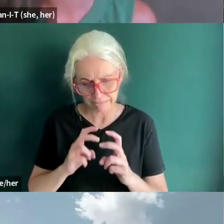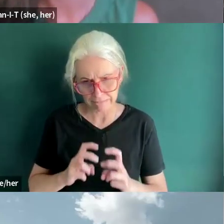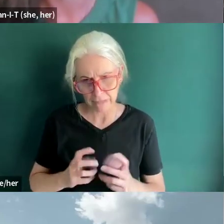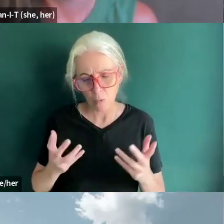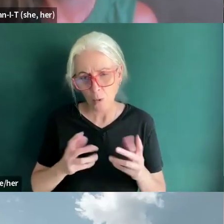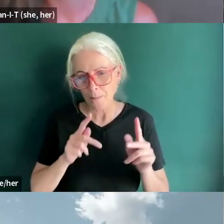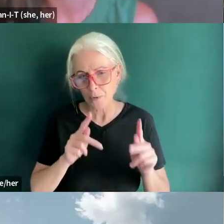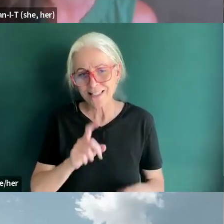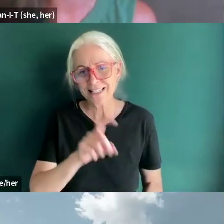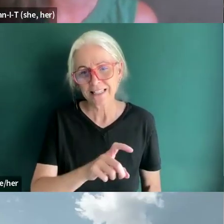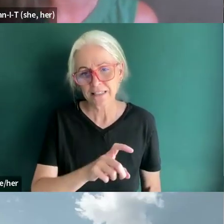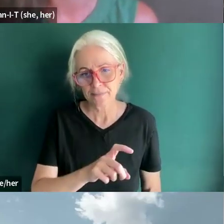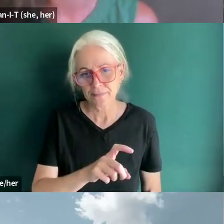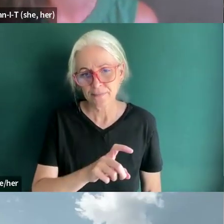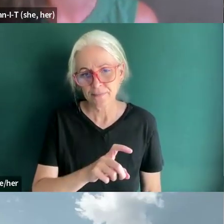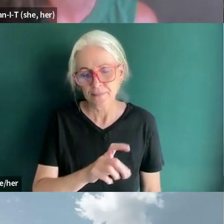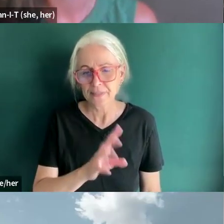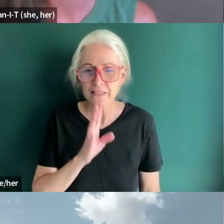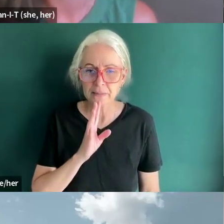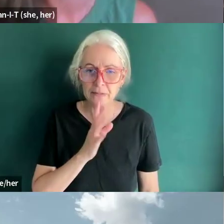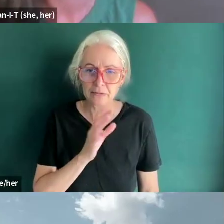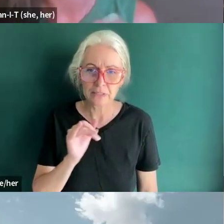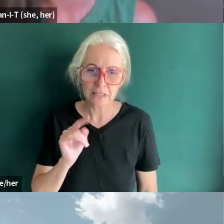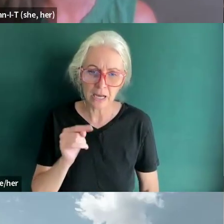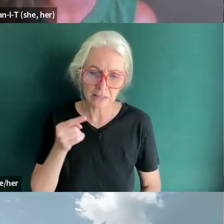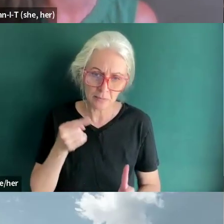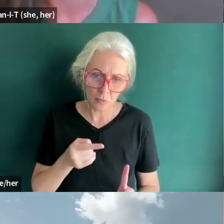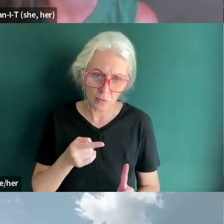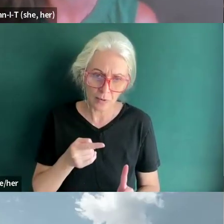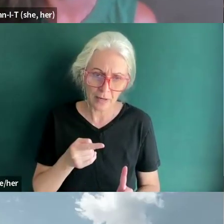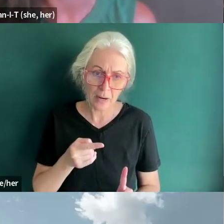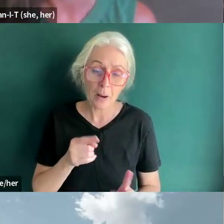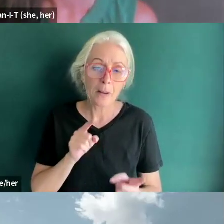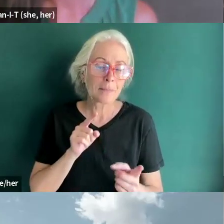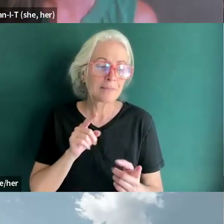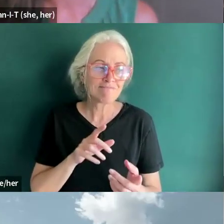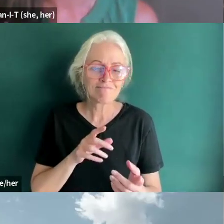a person needs. So, you know, speaking to Scott's point about meeting people where they are, if